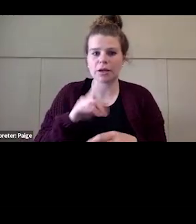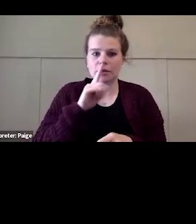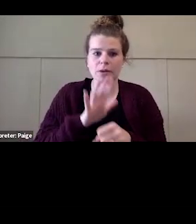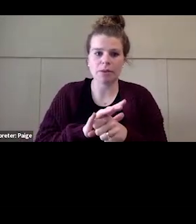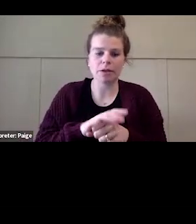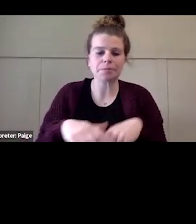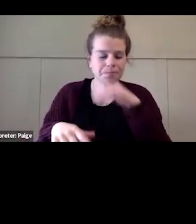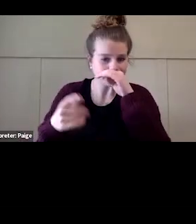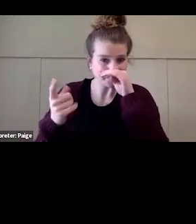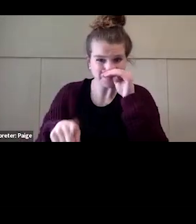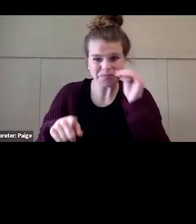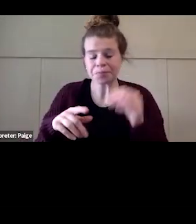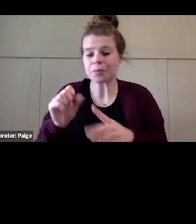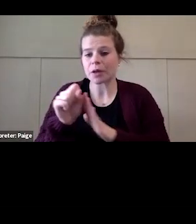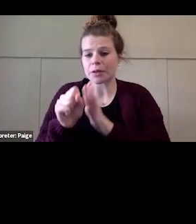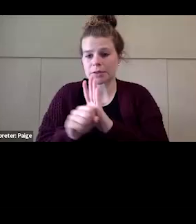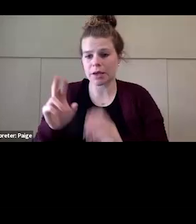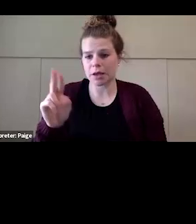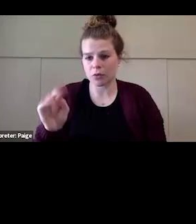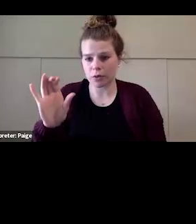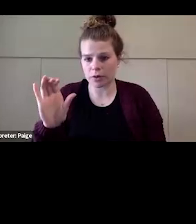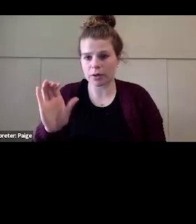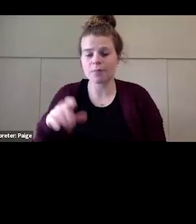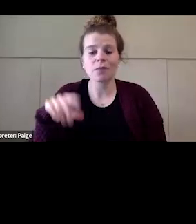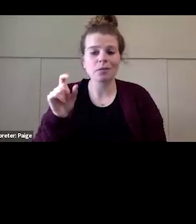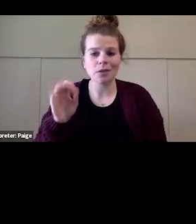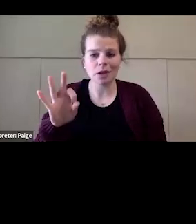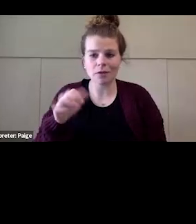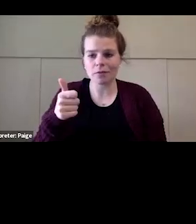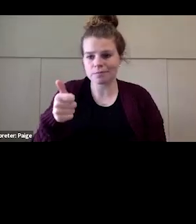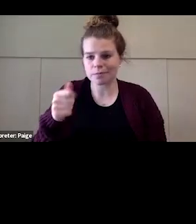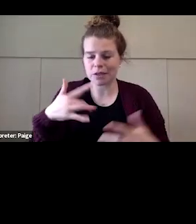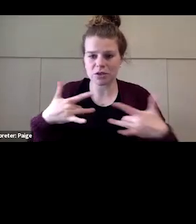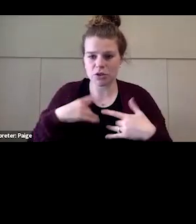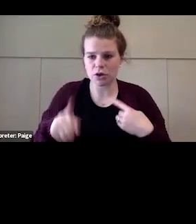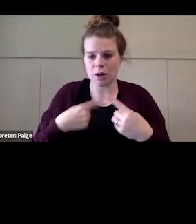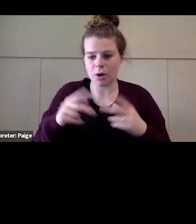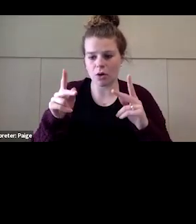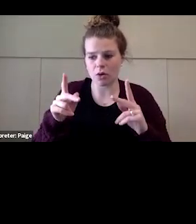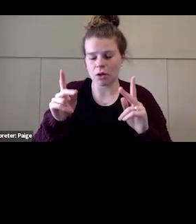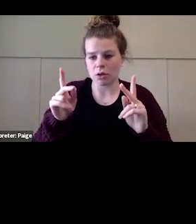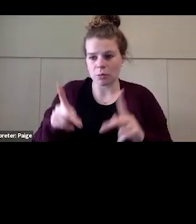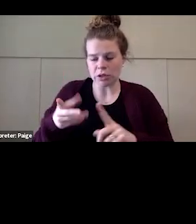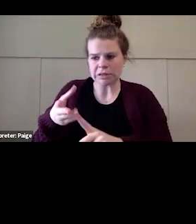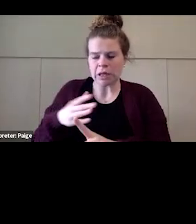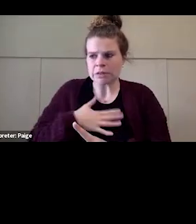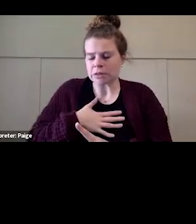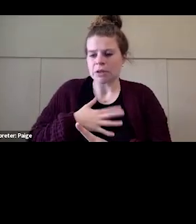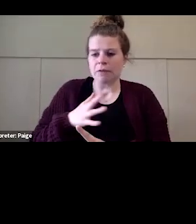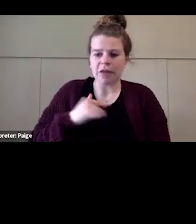In the state of North Carolina, if you are concerned about a loved one and you feel like they need to be involuntarily committed,